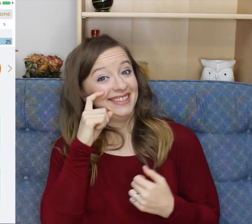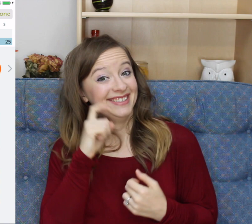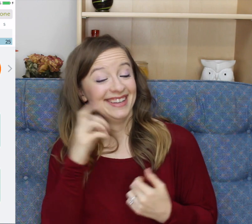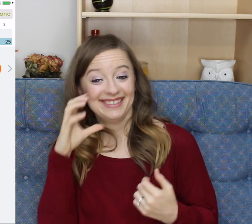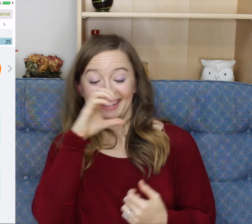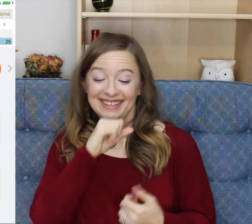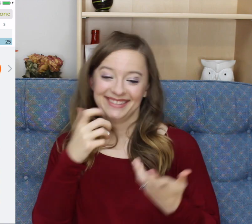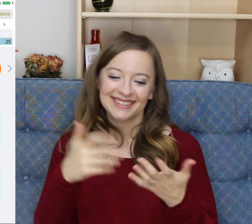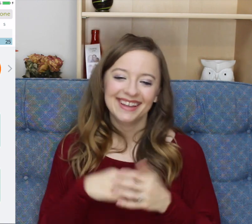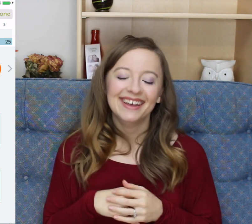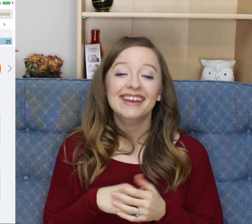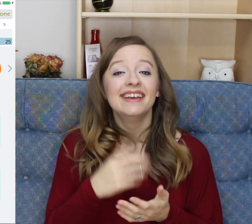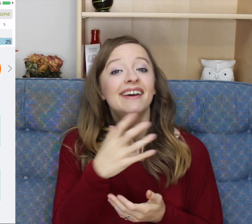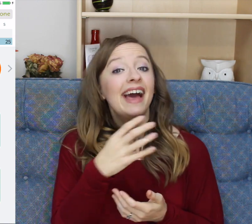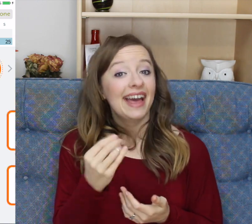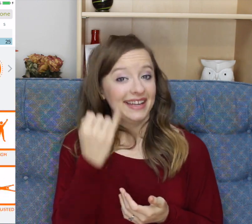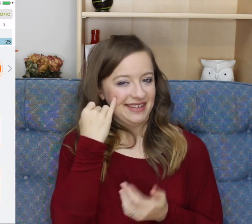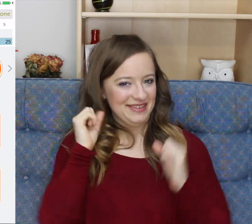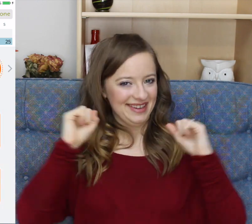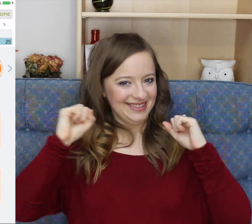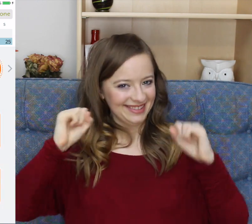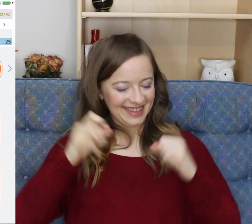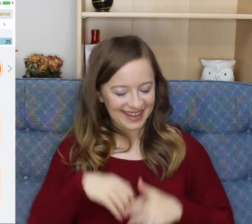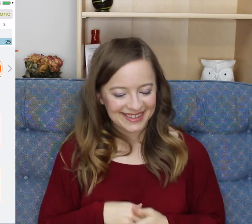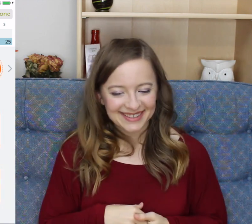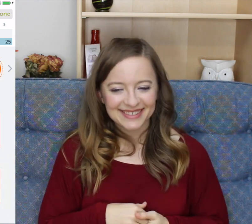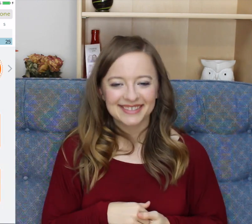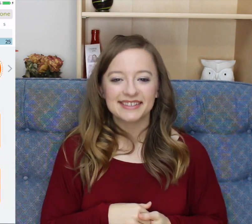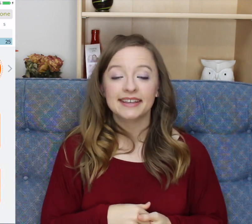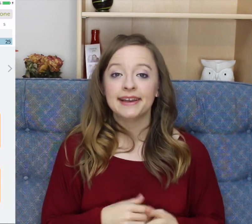if you're having sex I guess, and if you exercise.